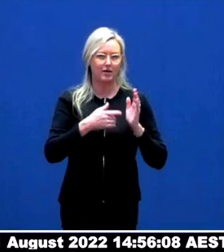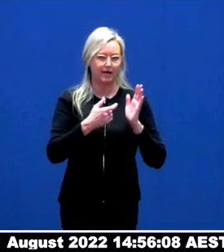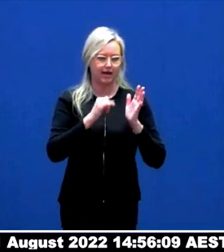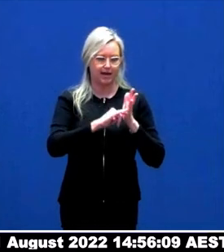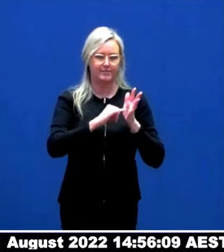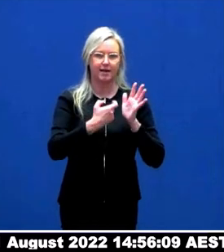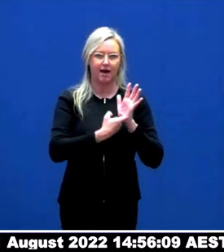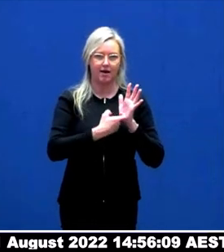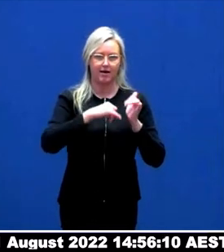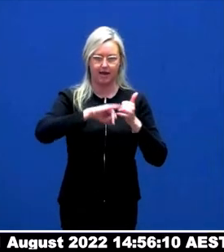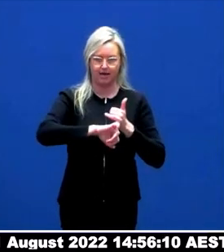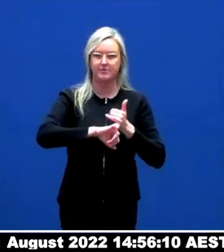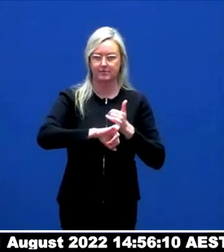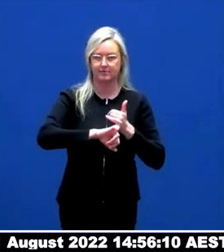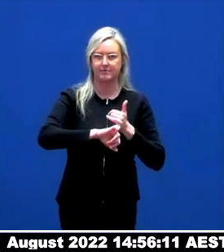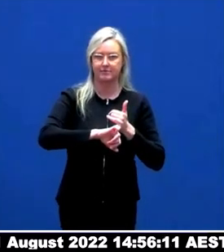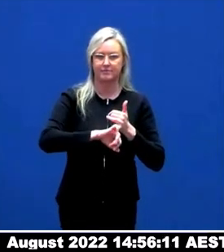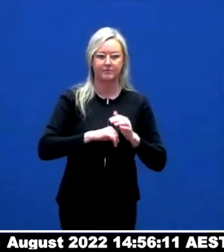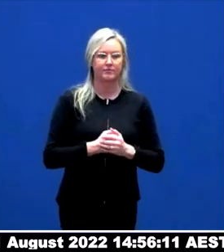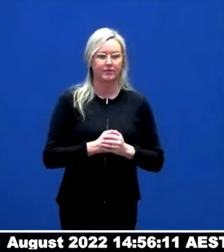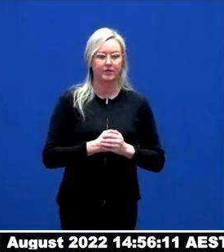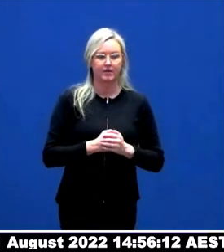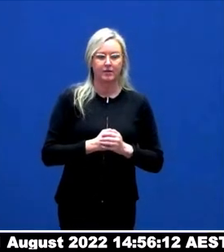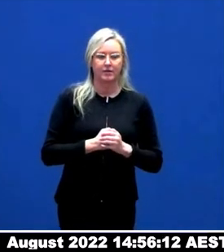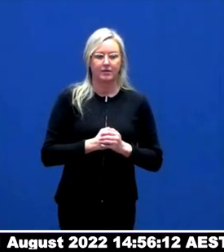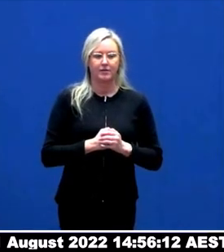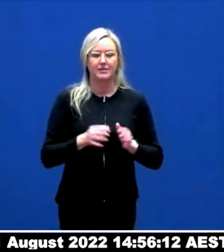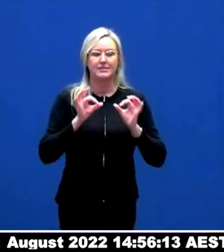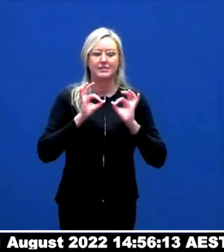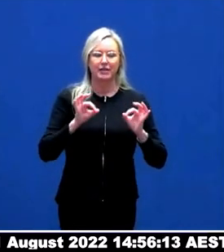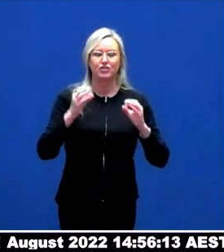Now, I preface this by acknowledging that you are from - you're the State Manager of